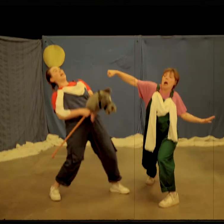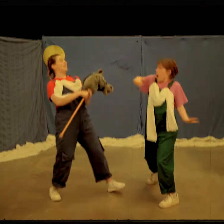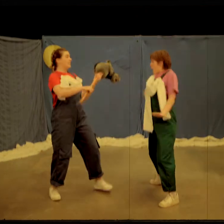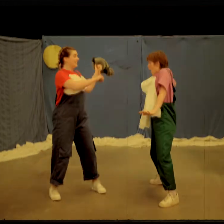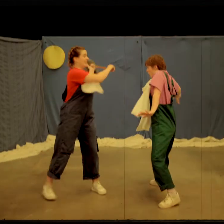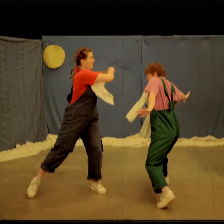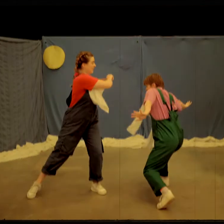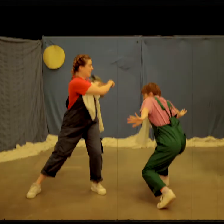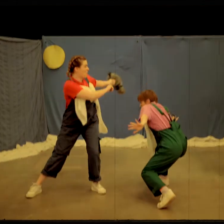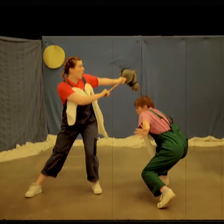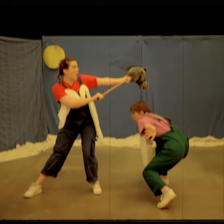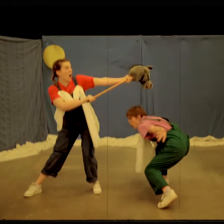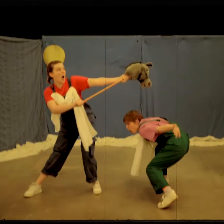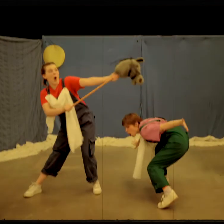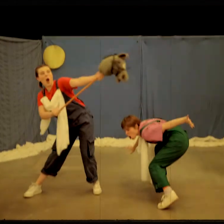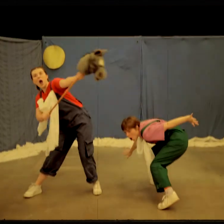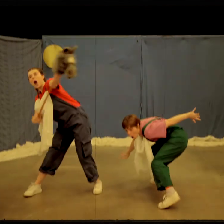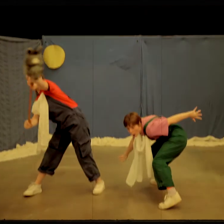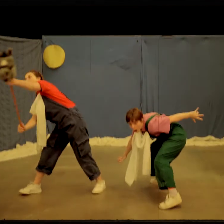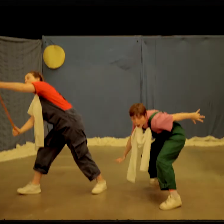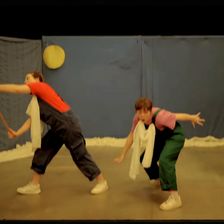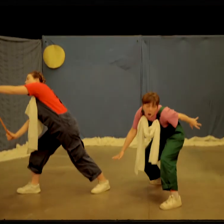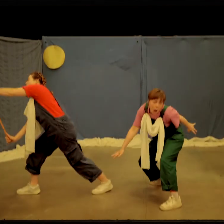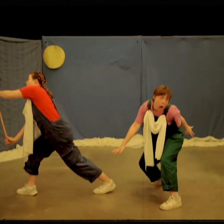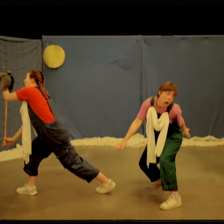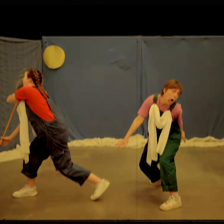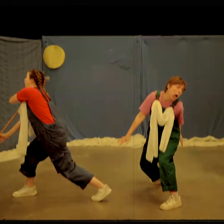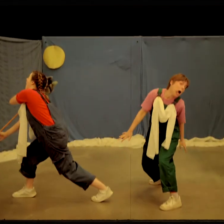between Trojans and Achaeans, both sides strong.